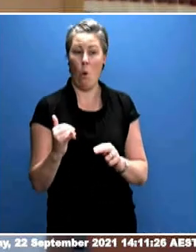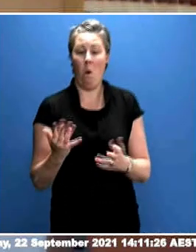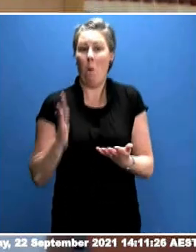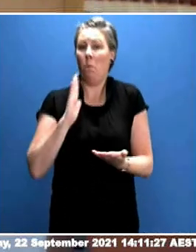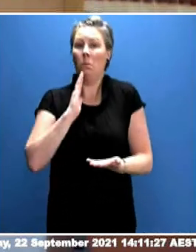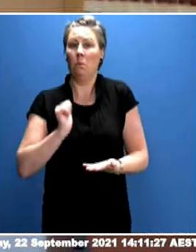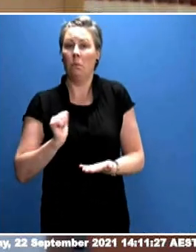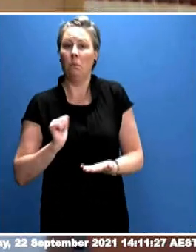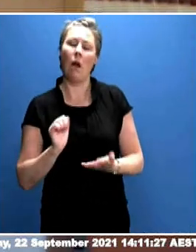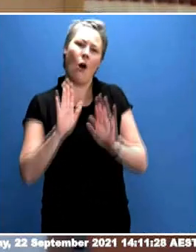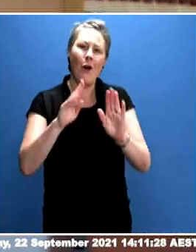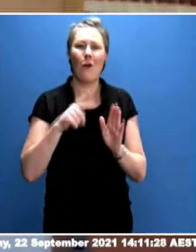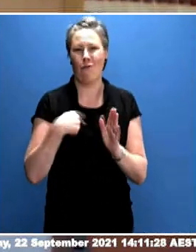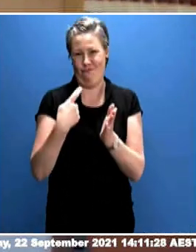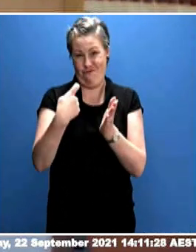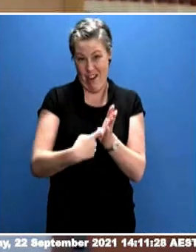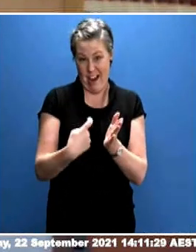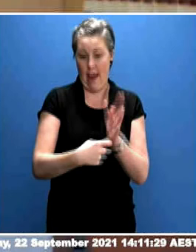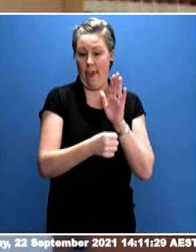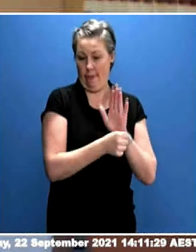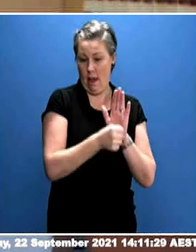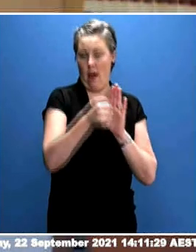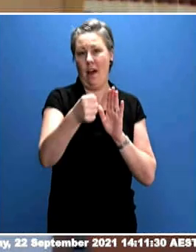Our preference is to place the child with family carers.